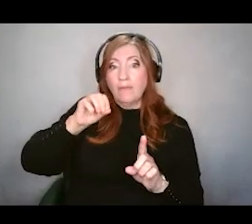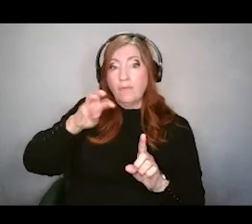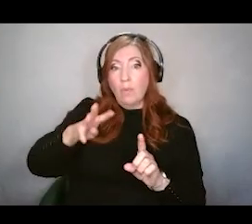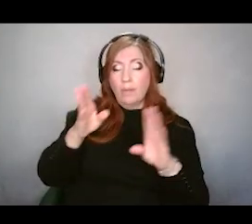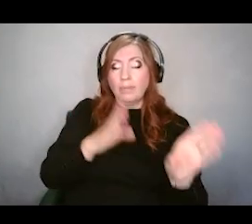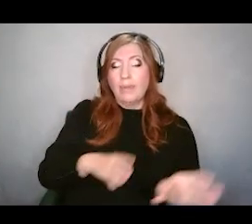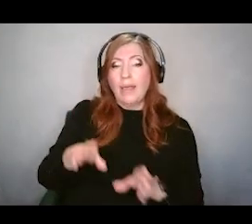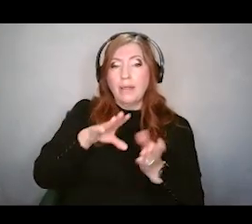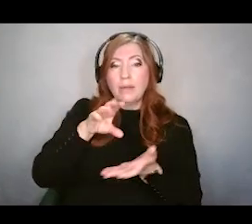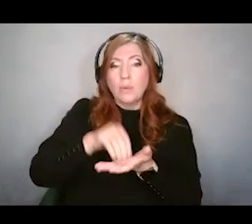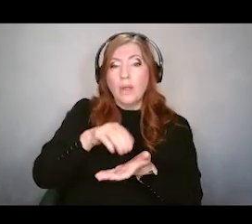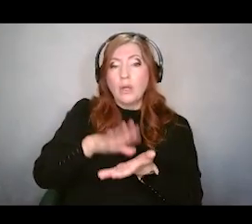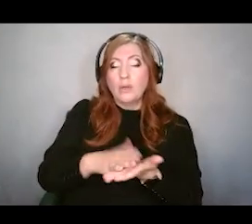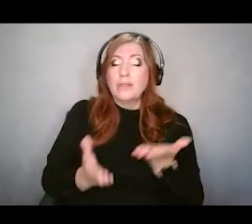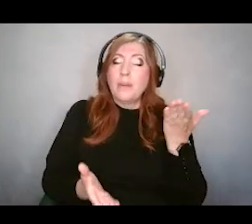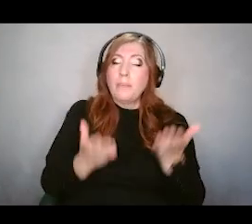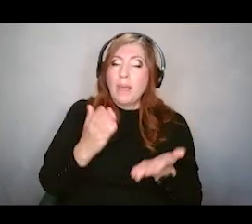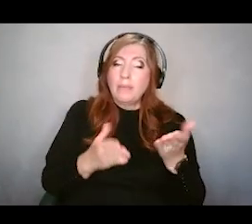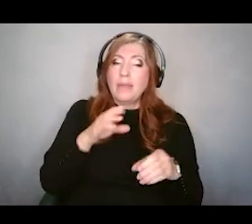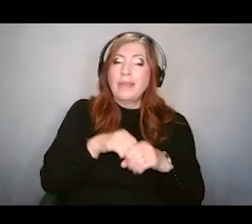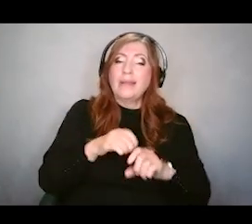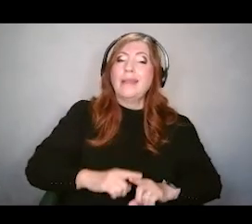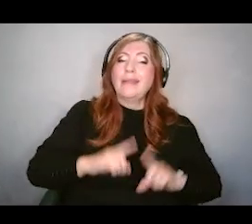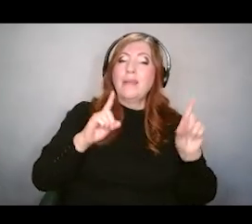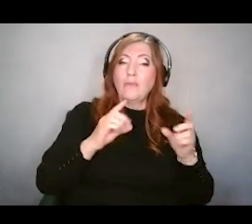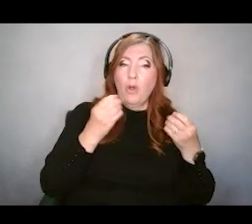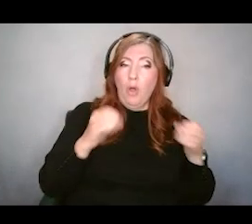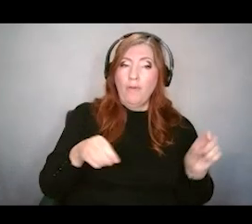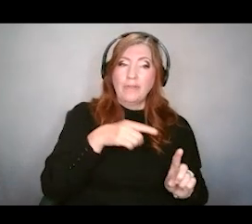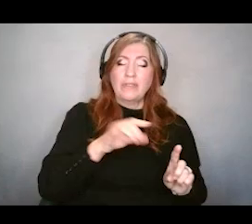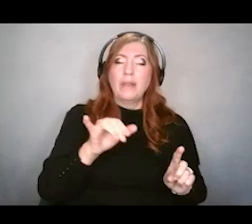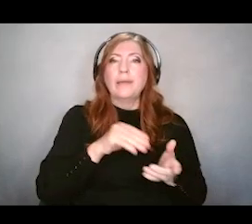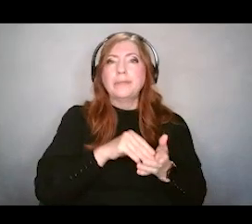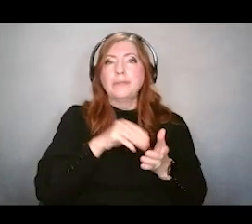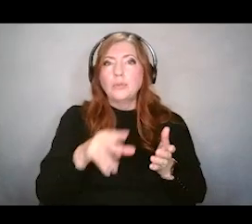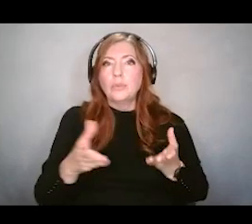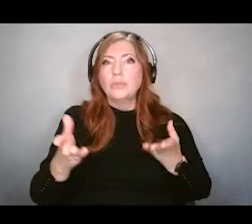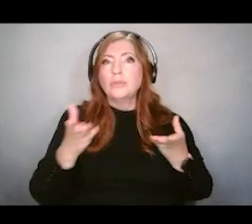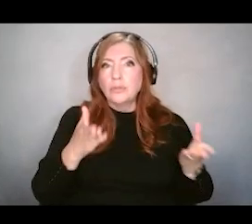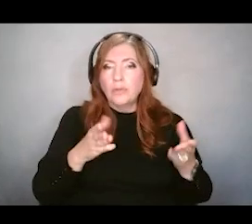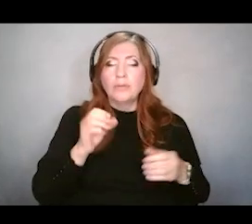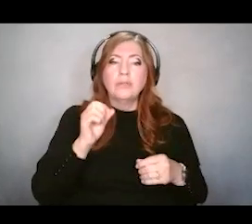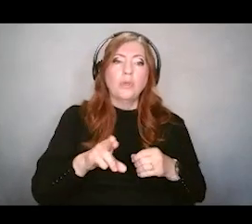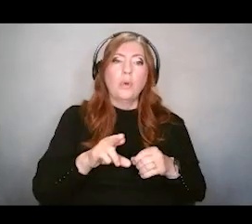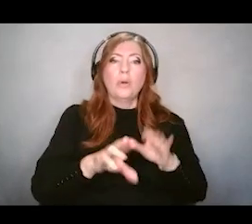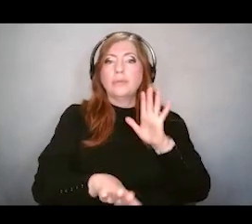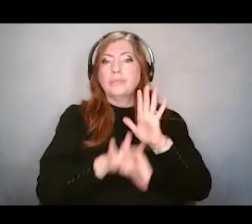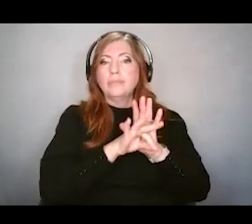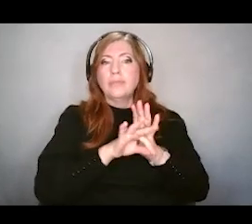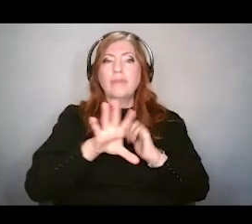be maintained by a different office, such as student services or a designated 504 coordinator,